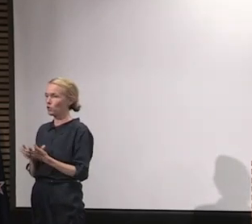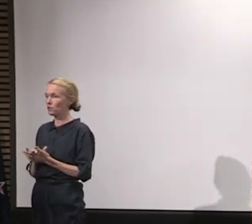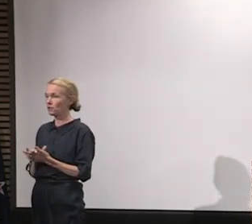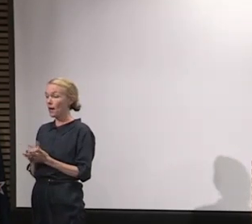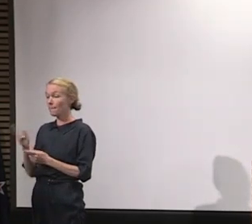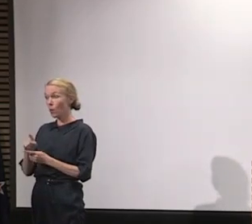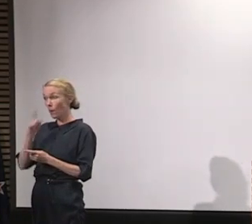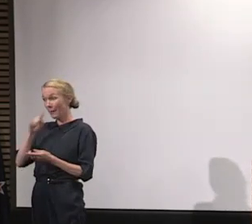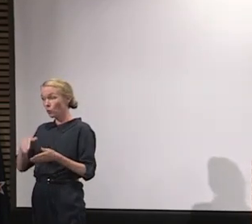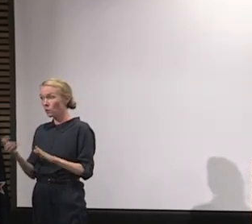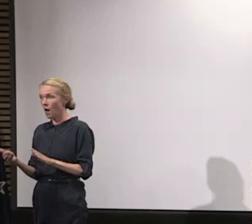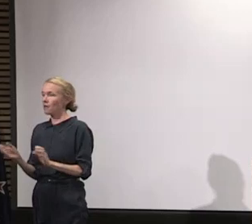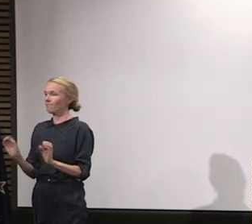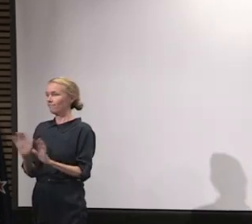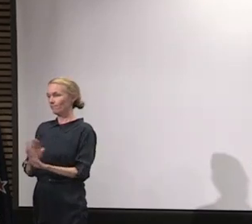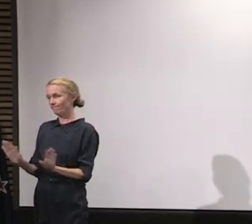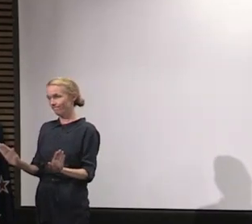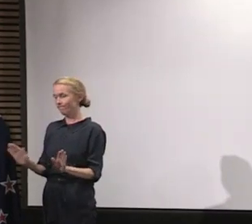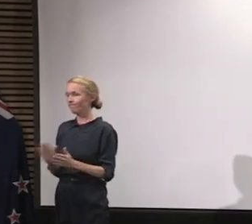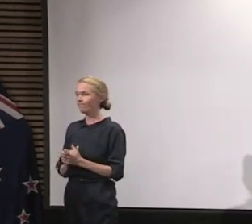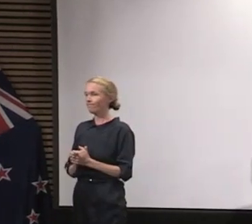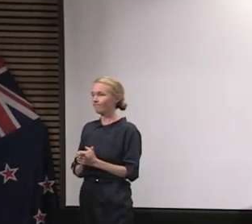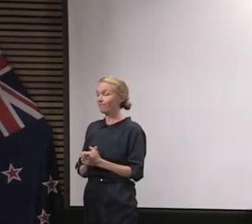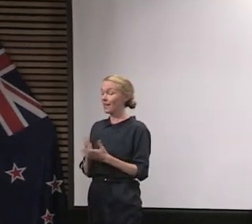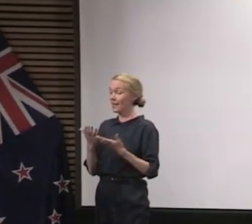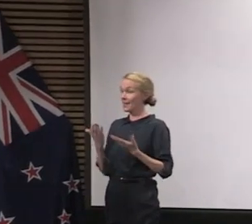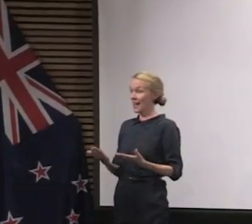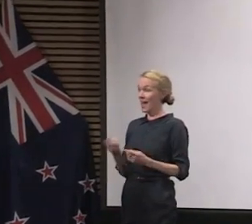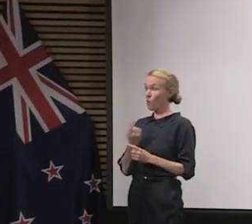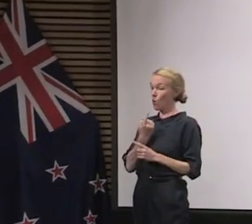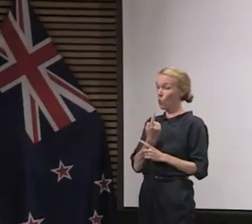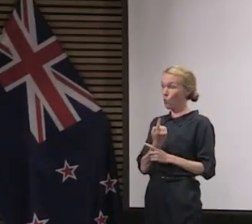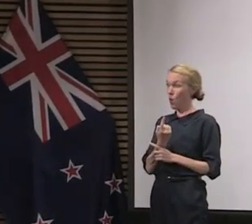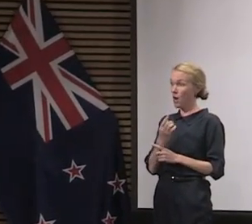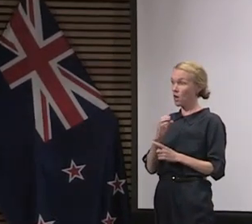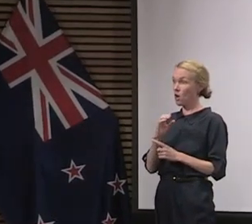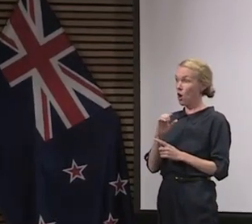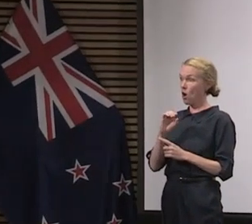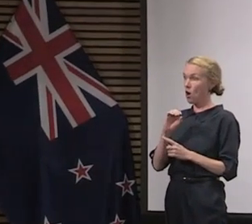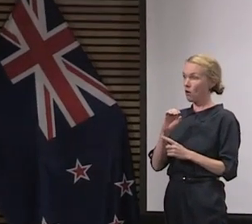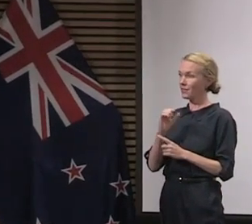cases of COVID-19 and 28 new probable cases. There are no